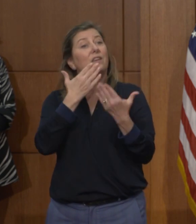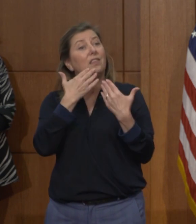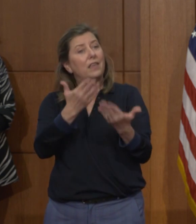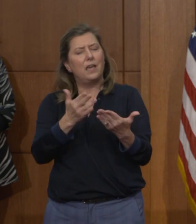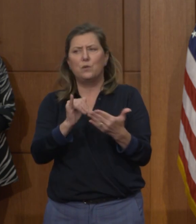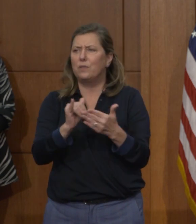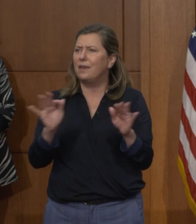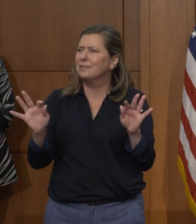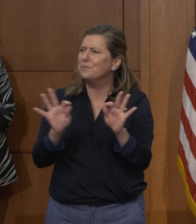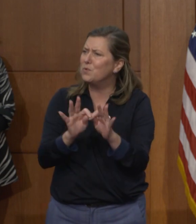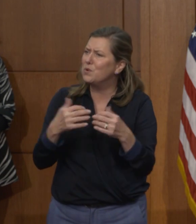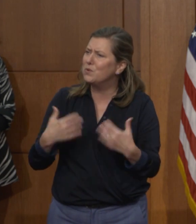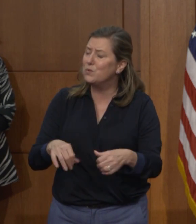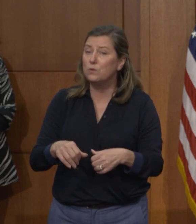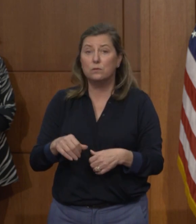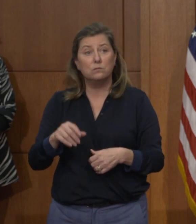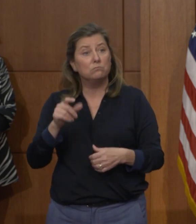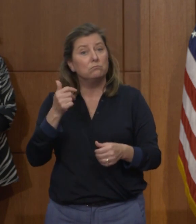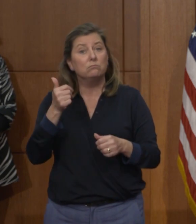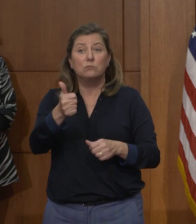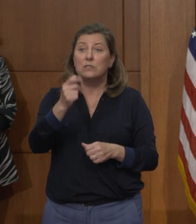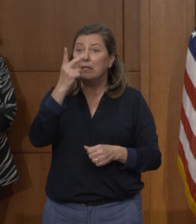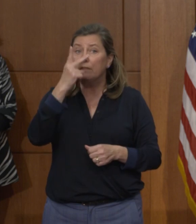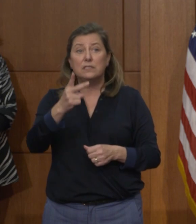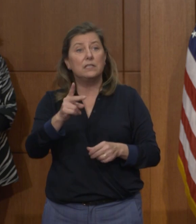I say thank you. Uh, they, they are, uh, what make me proud, uh,